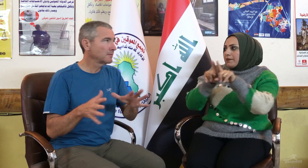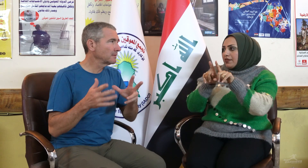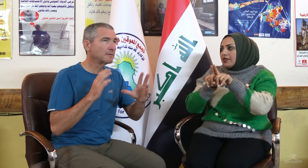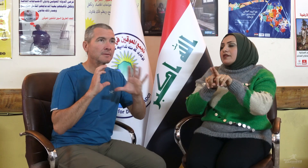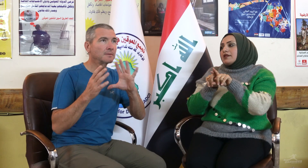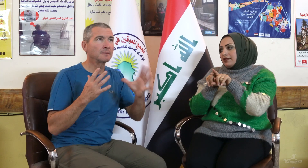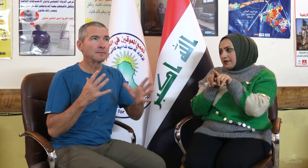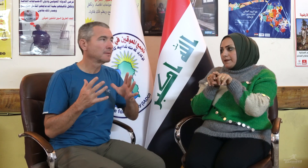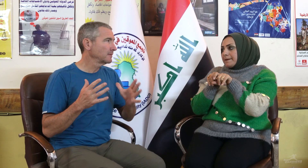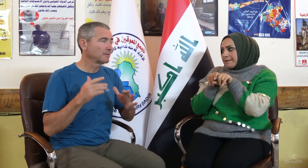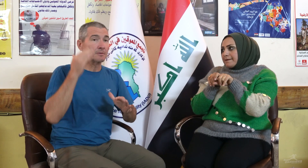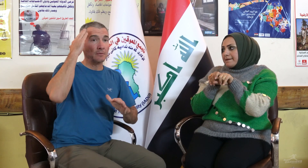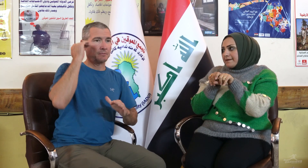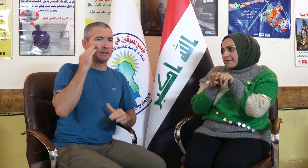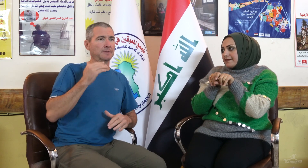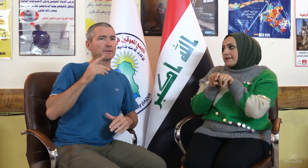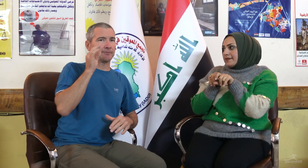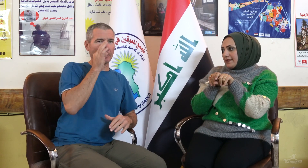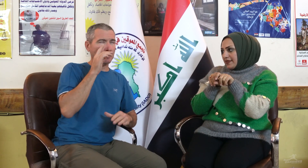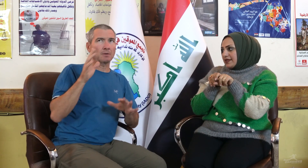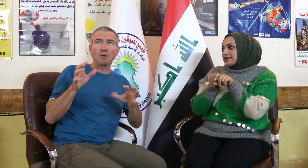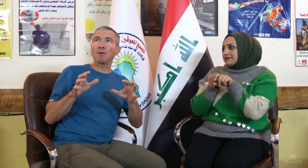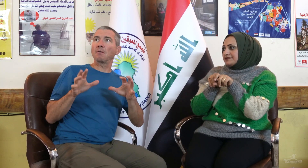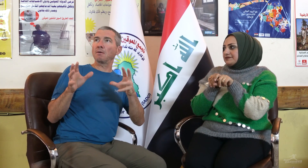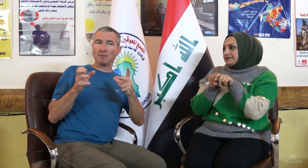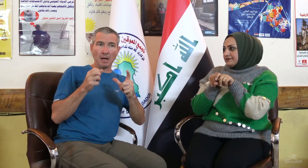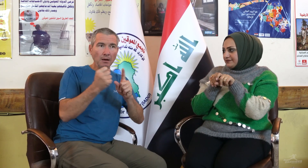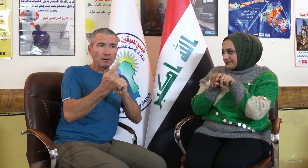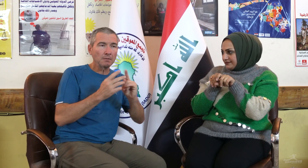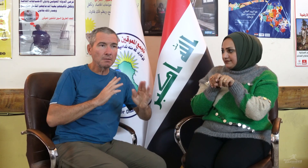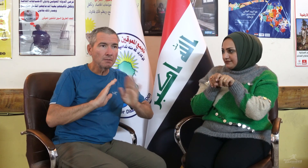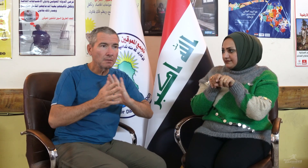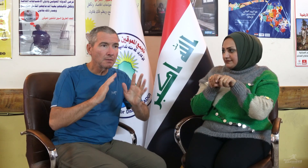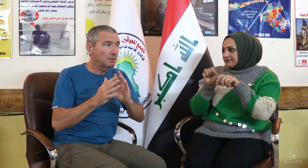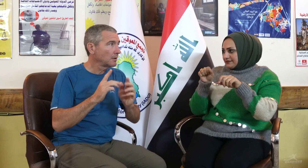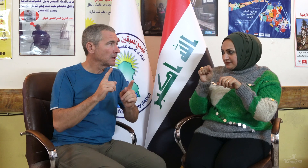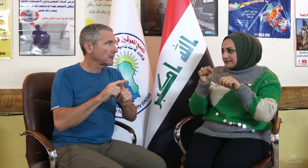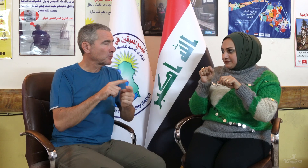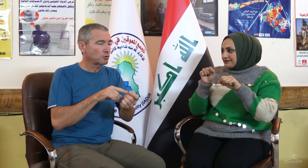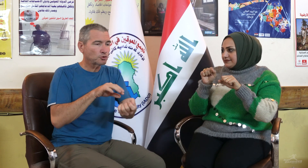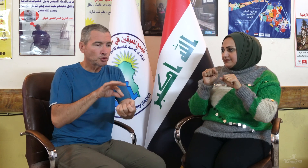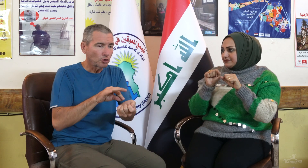There can be communication barriers and access to doctors, and being able to communicate